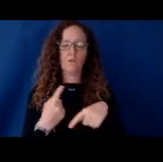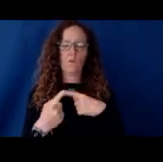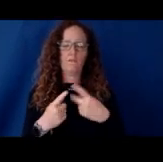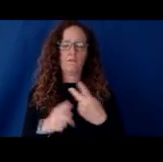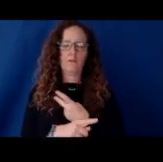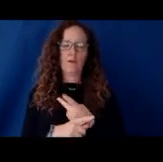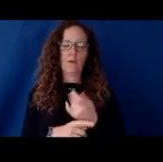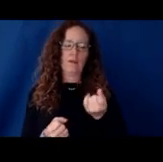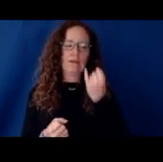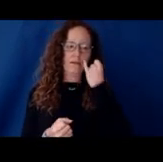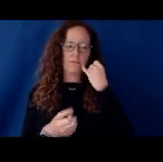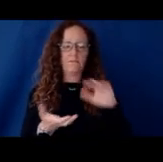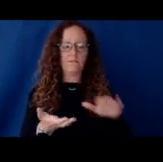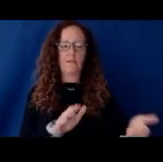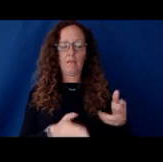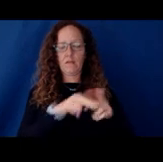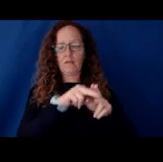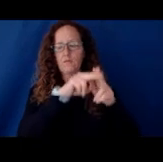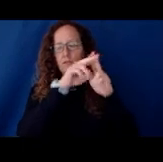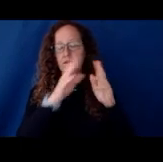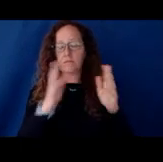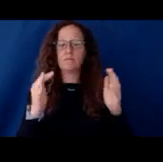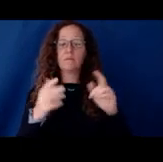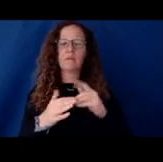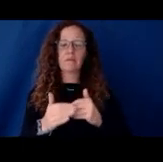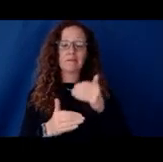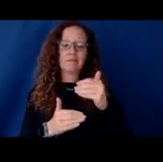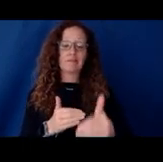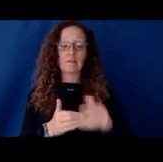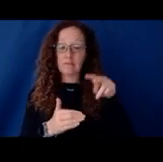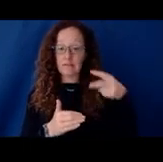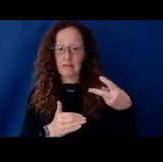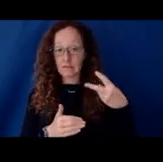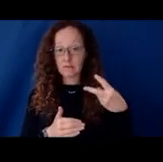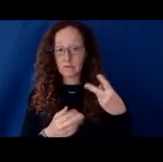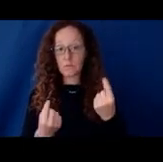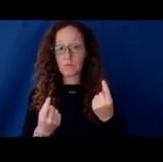of our analytical framework was needed to, we used, basically, we used a meta regression,